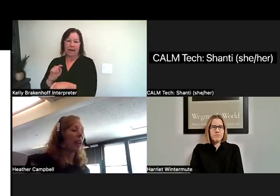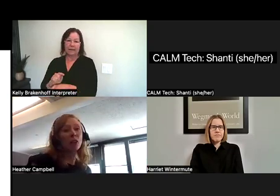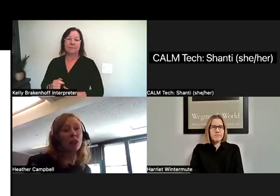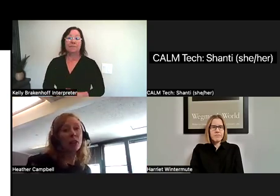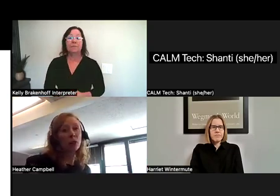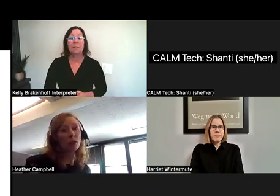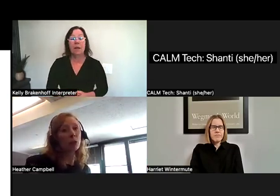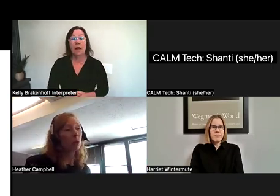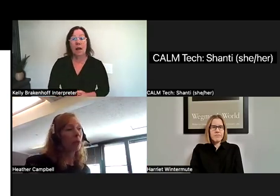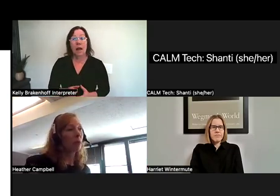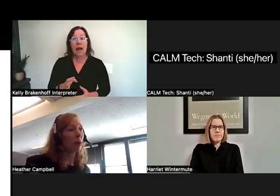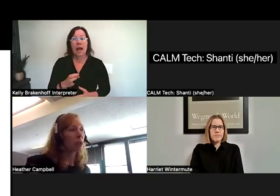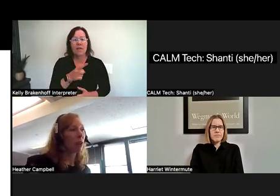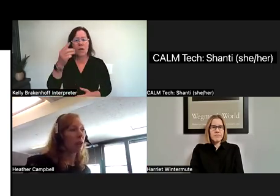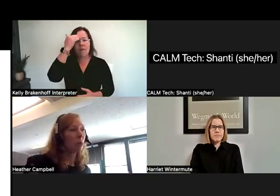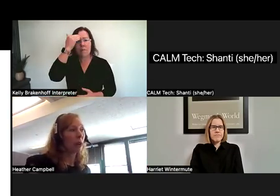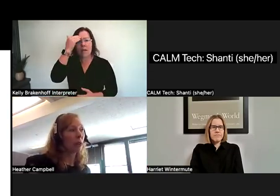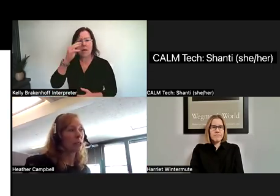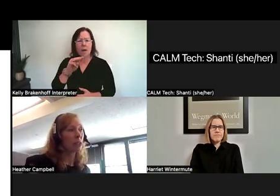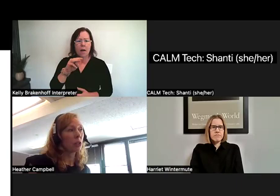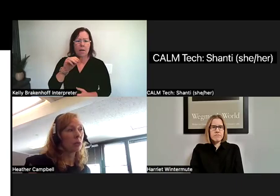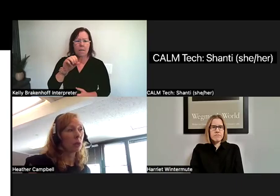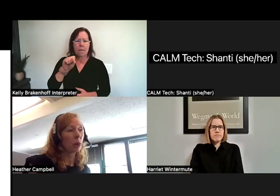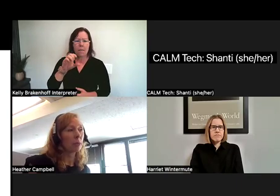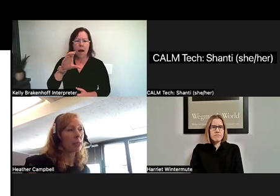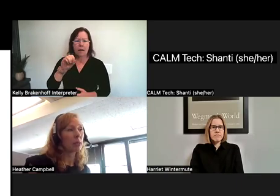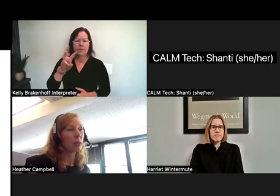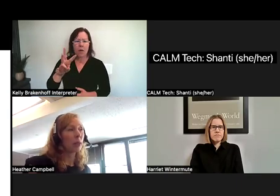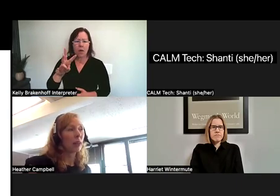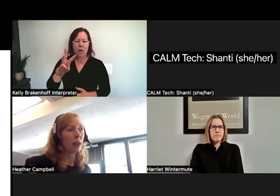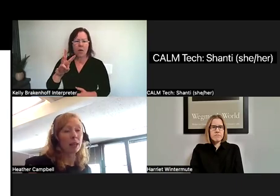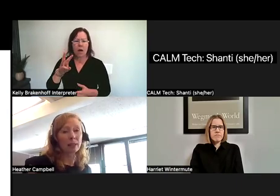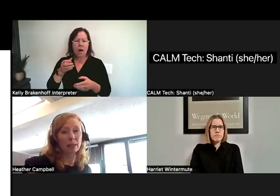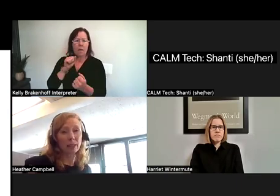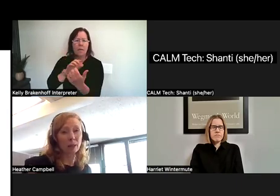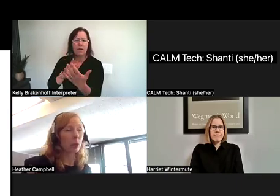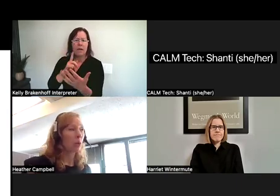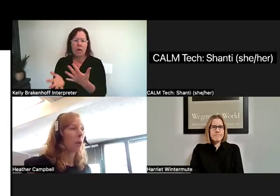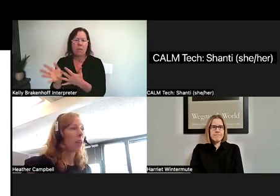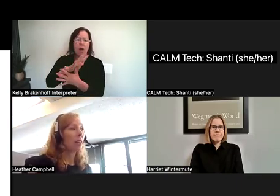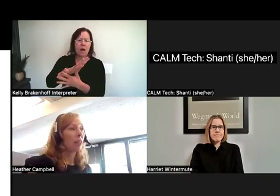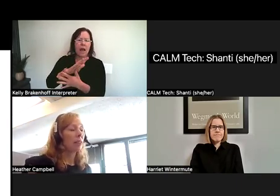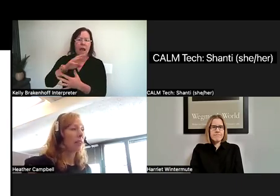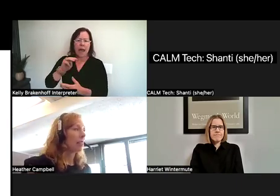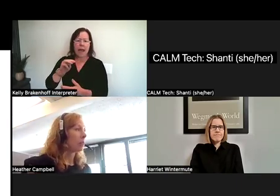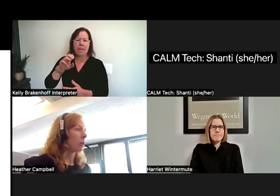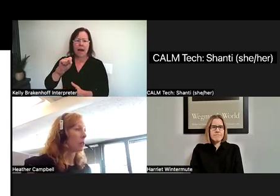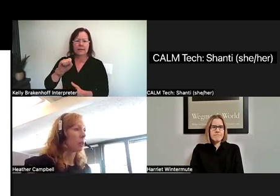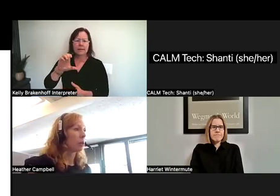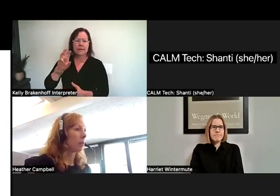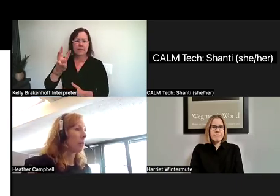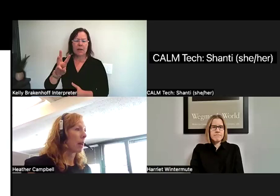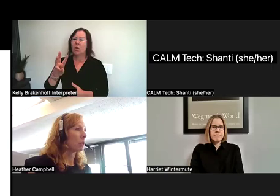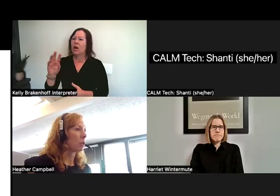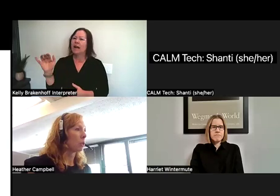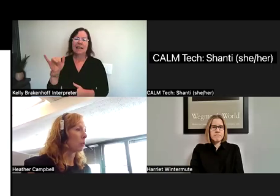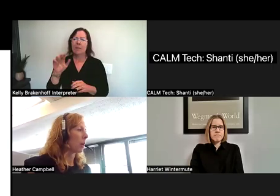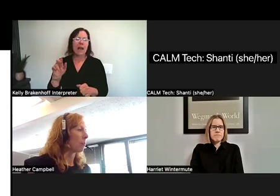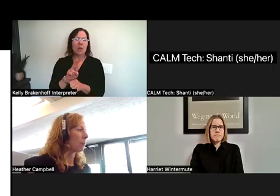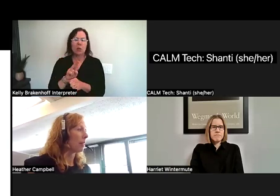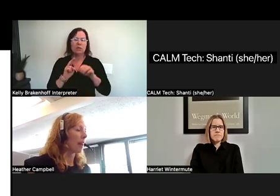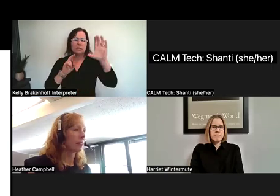And if you're familiar with the Moscow -- these quadrants can also be mapped to that